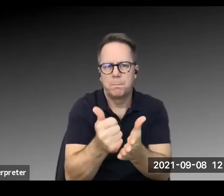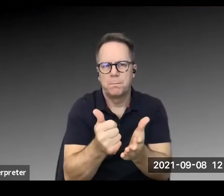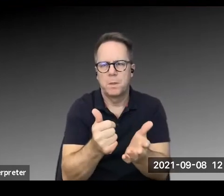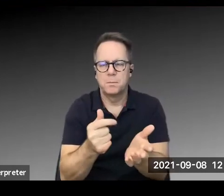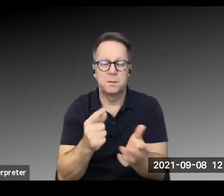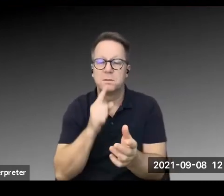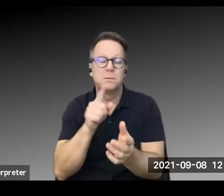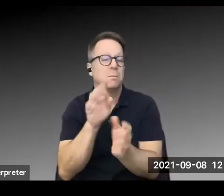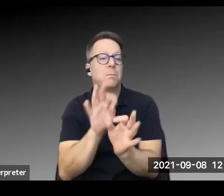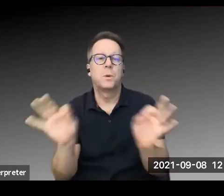built.